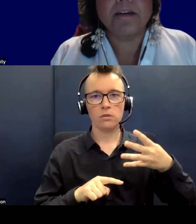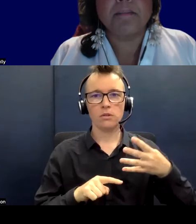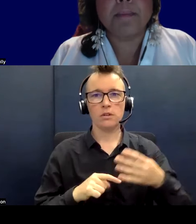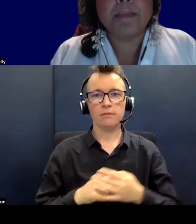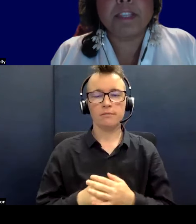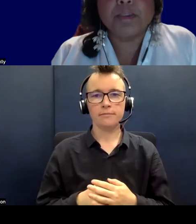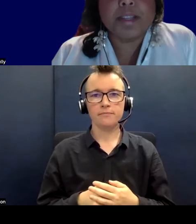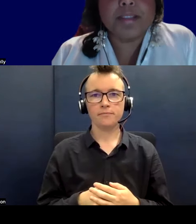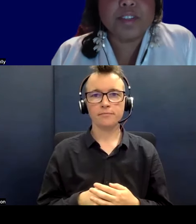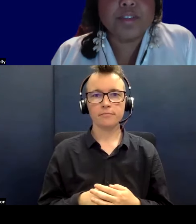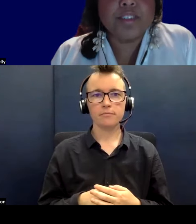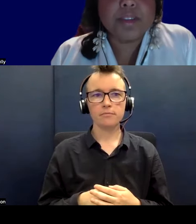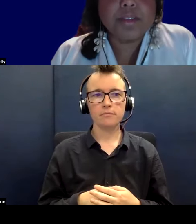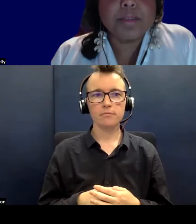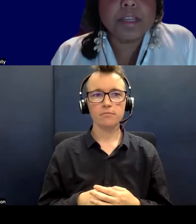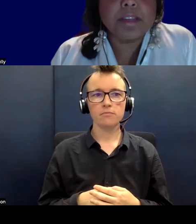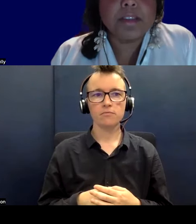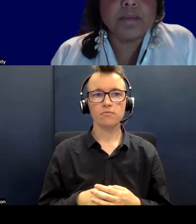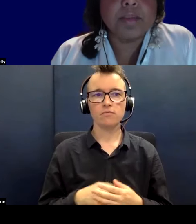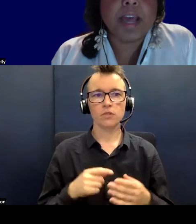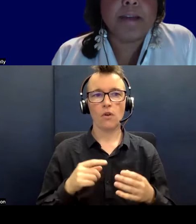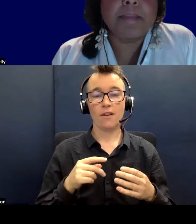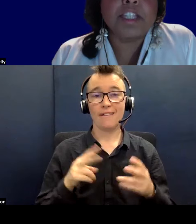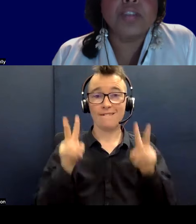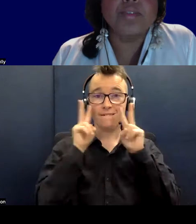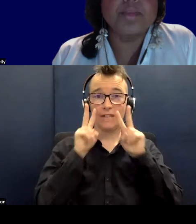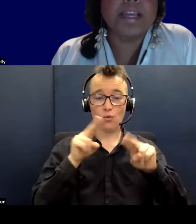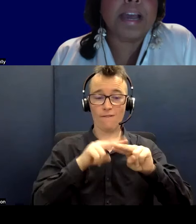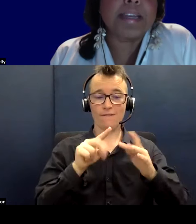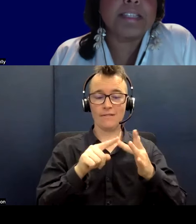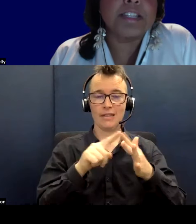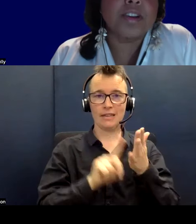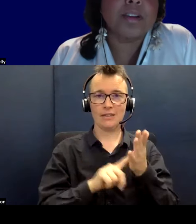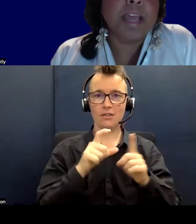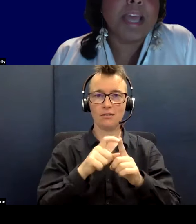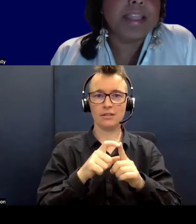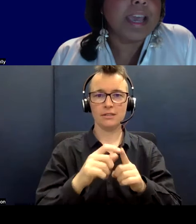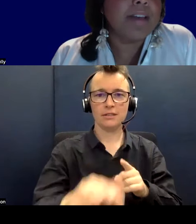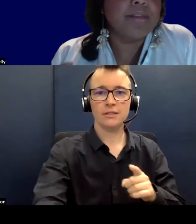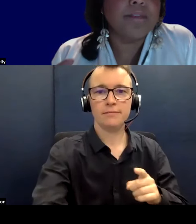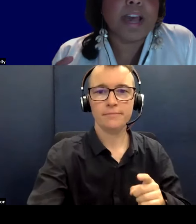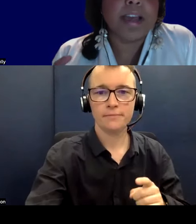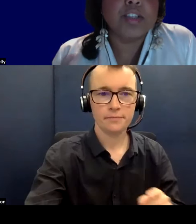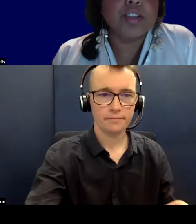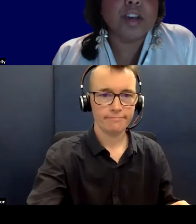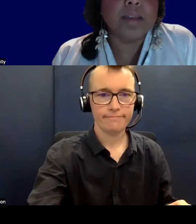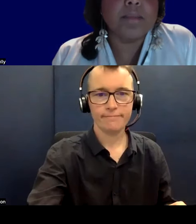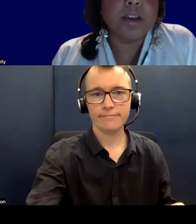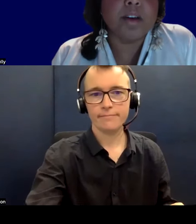towards visual fields because in children with Aicardi Syndrome they have two types of